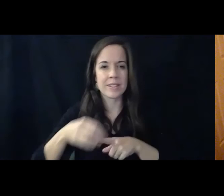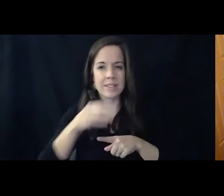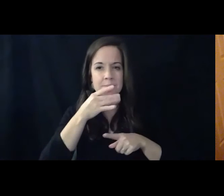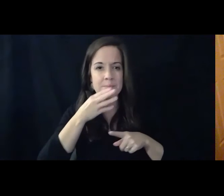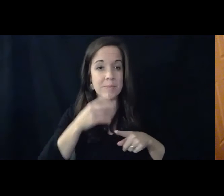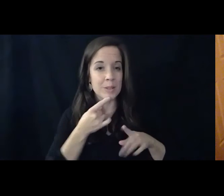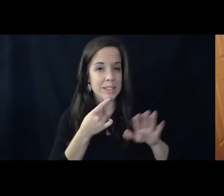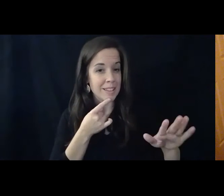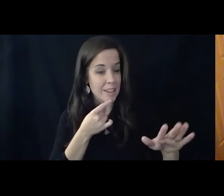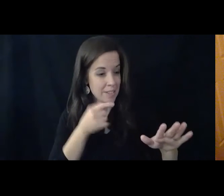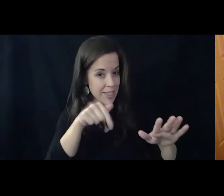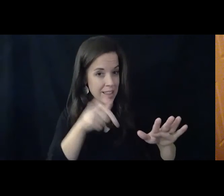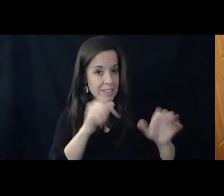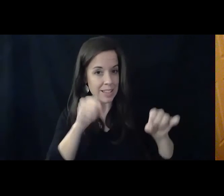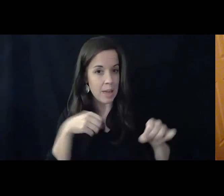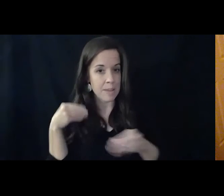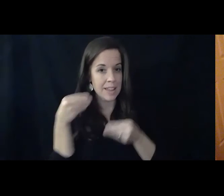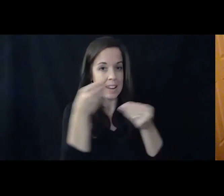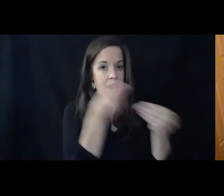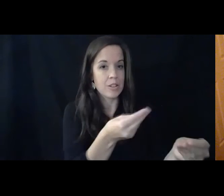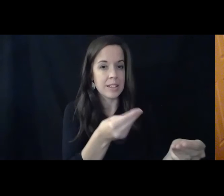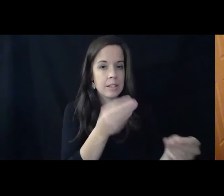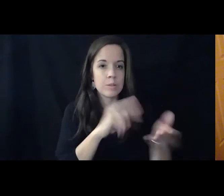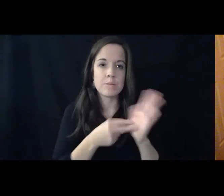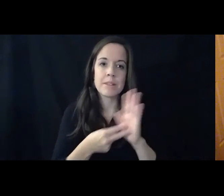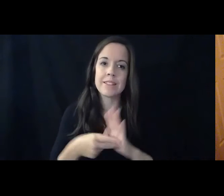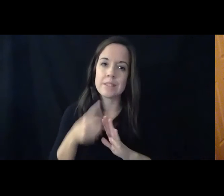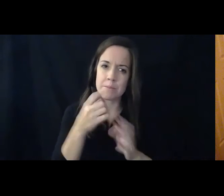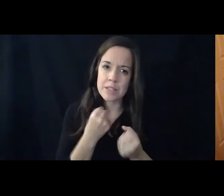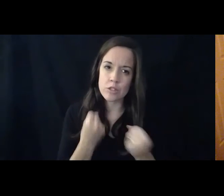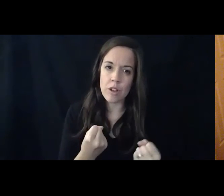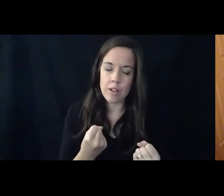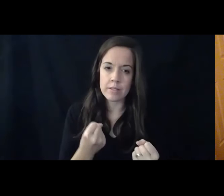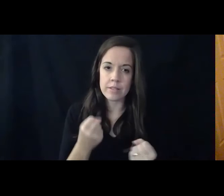inherited, by which you mean, Be strong. Azalea and baby’s-breath